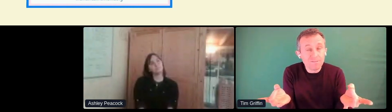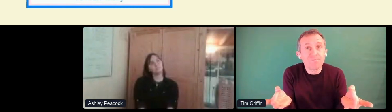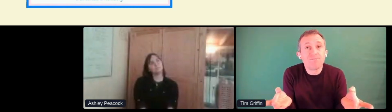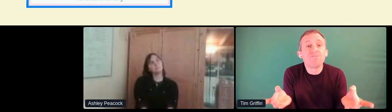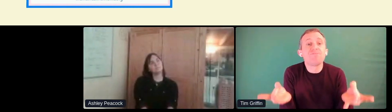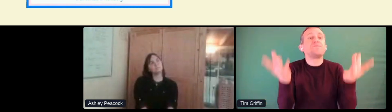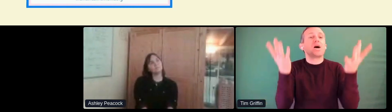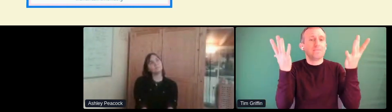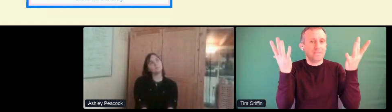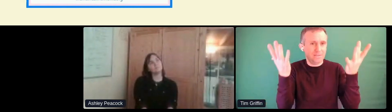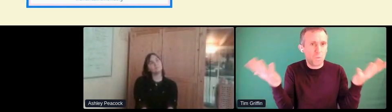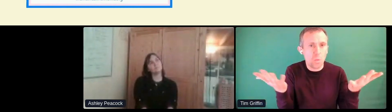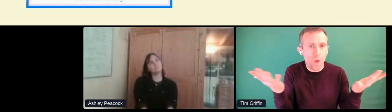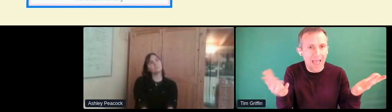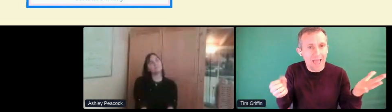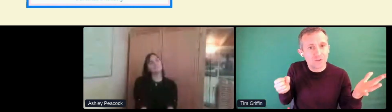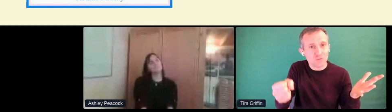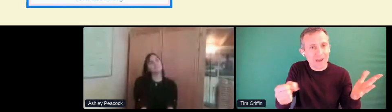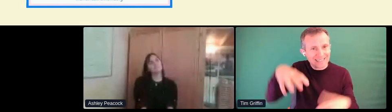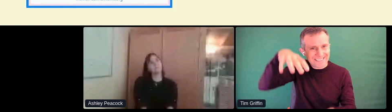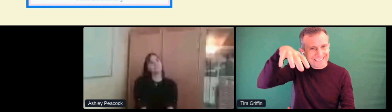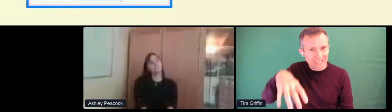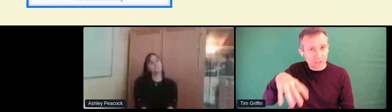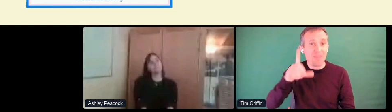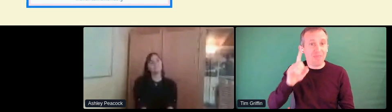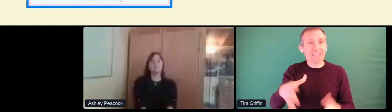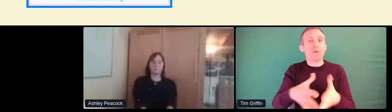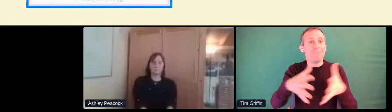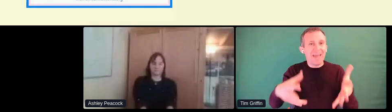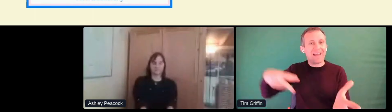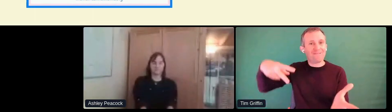station will be an absolutely massive fork and you won't be able to cope with anything else.